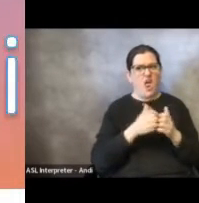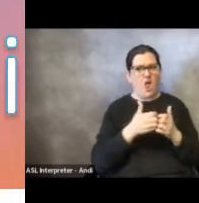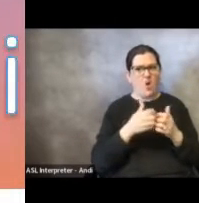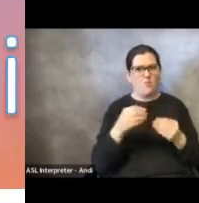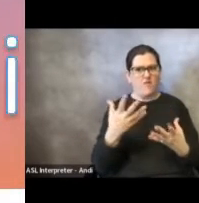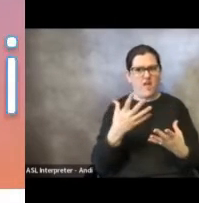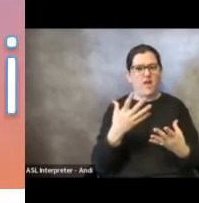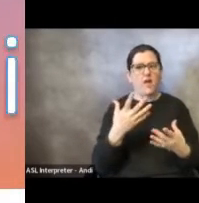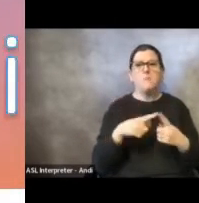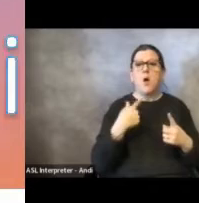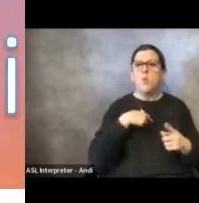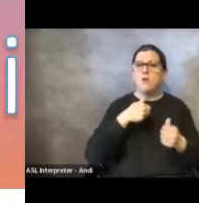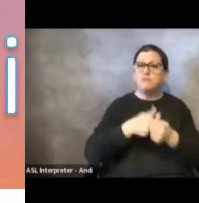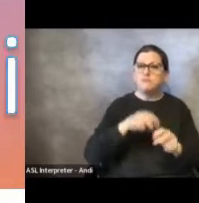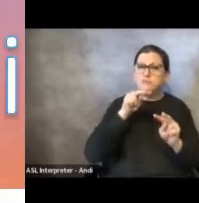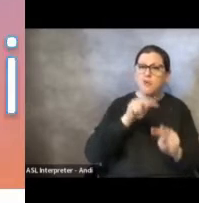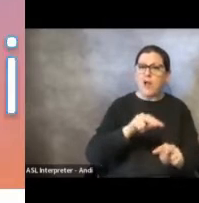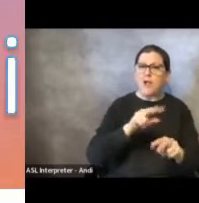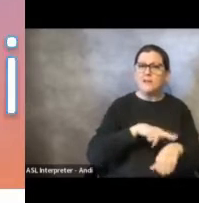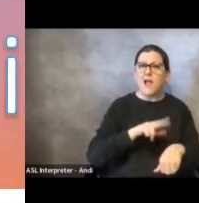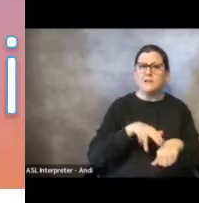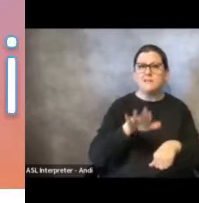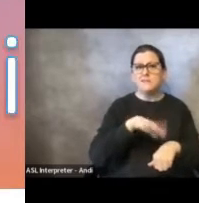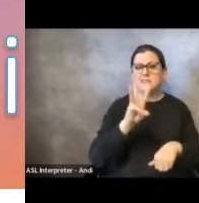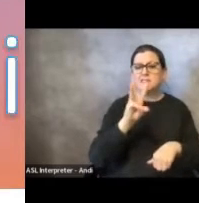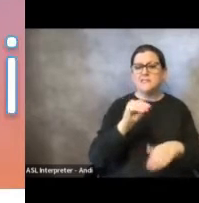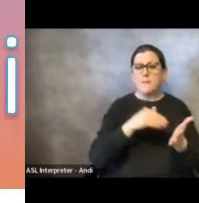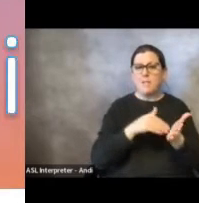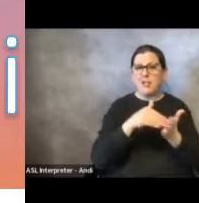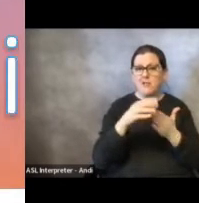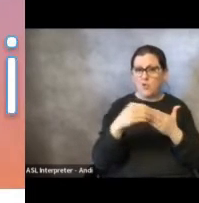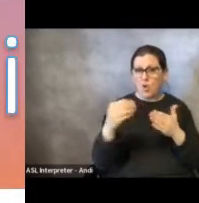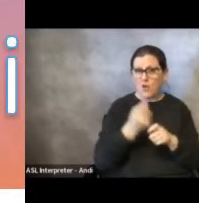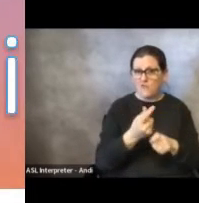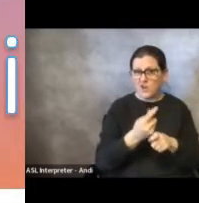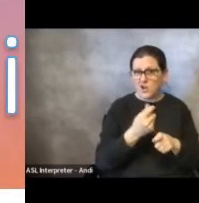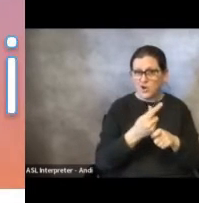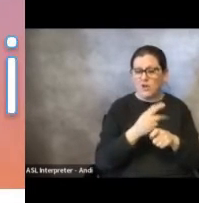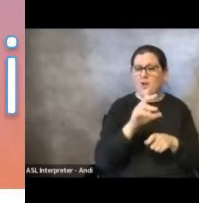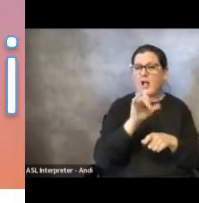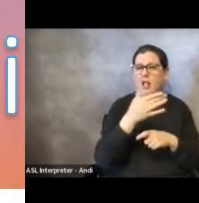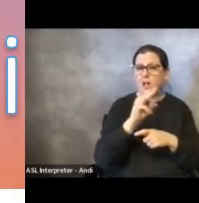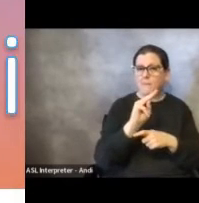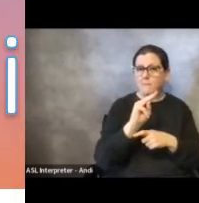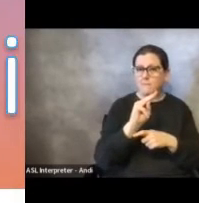tracking nationally, about $60 million a year of of claiming each year. And so and we're not